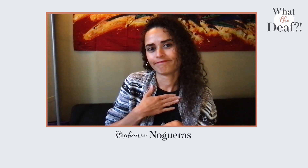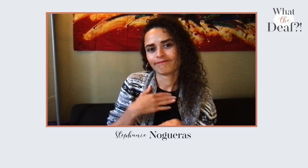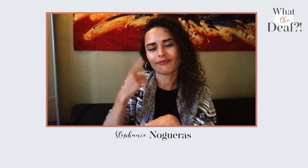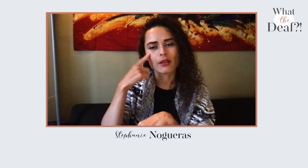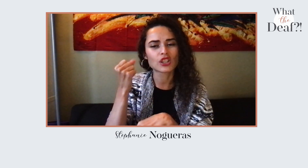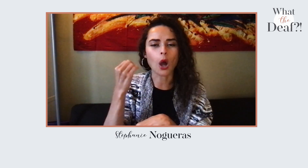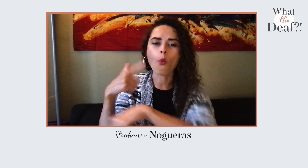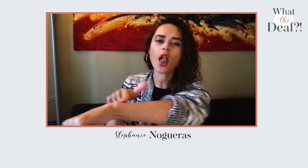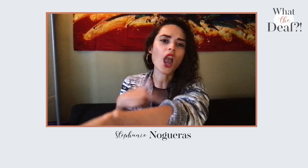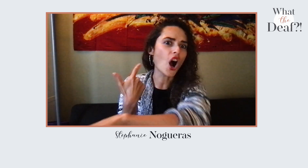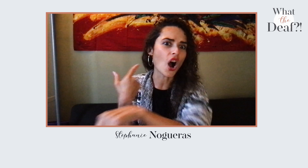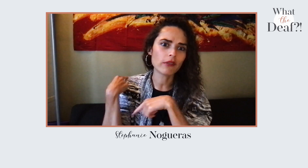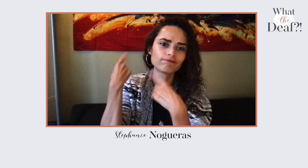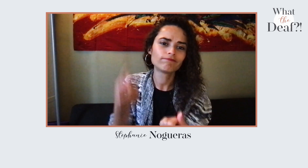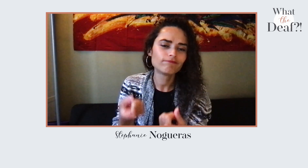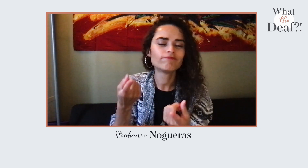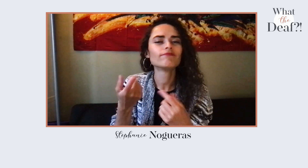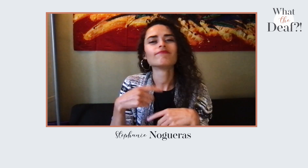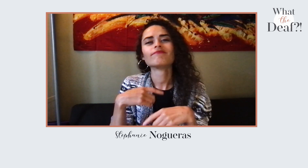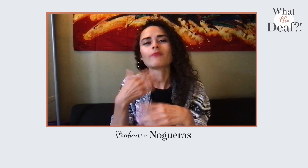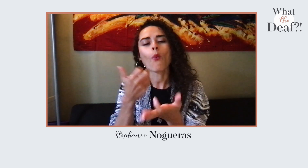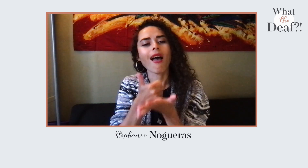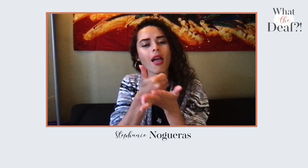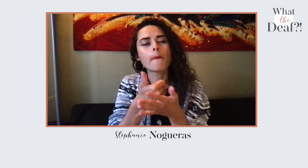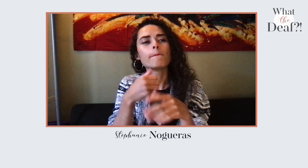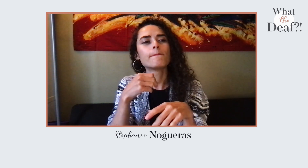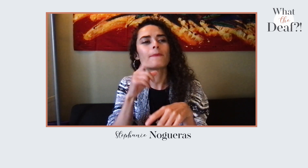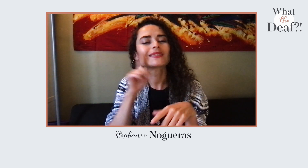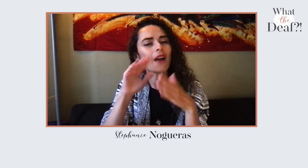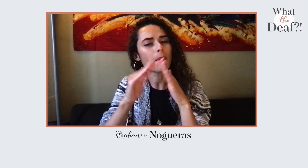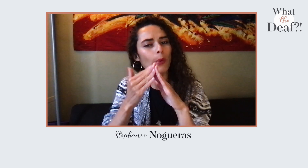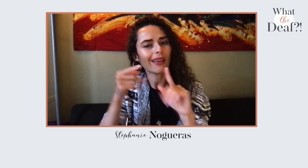for me would be become a counselor, and for a long time, I genuinely wanted to do that